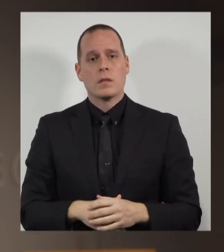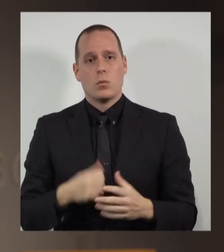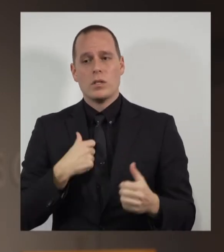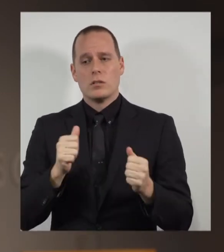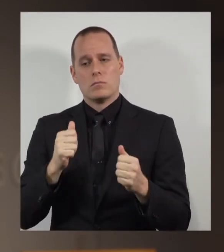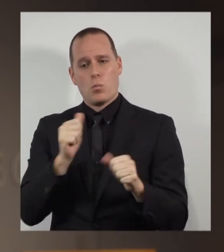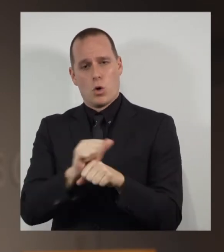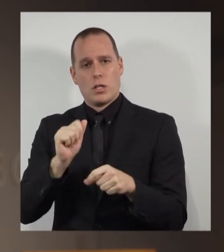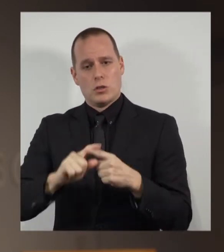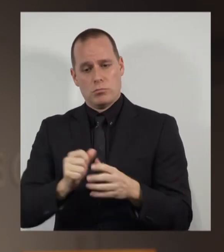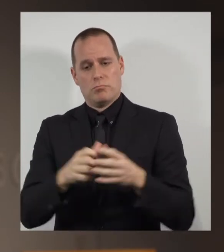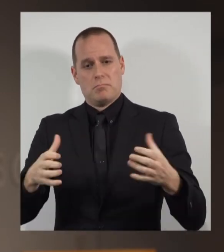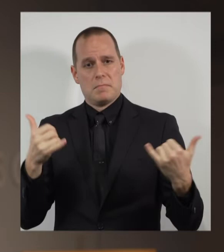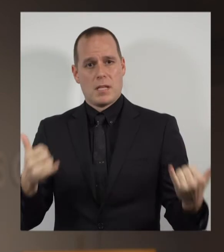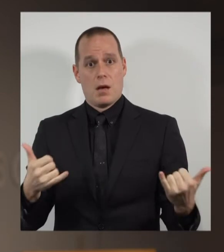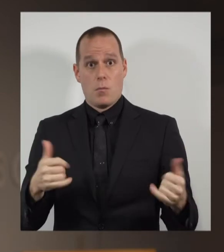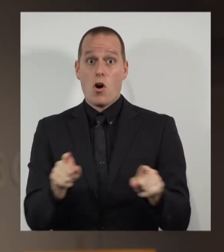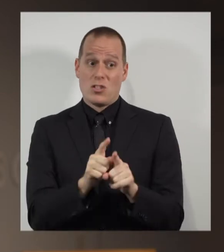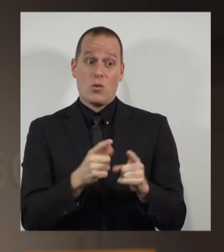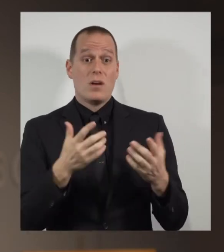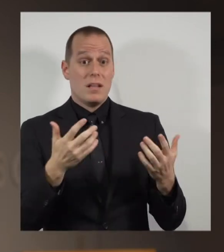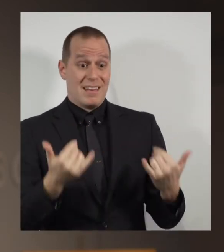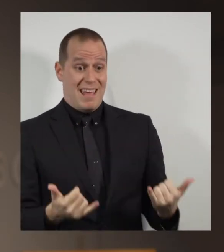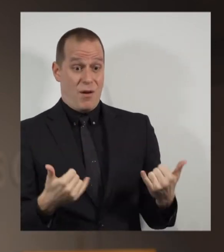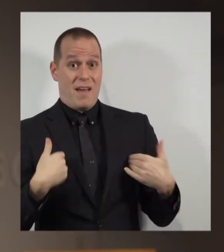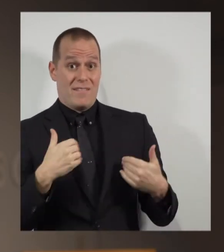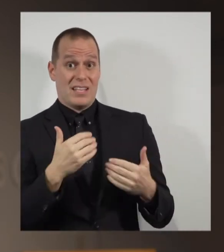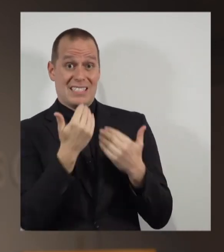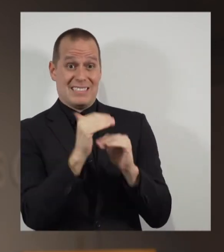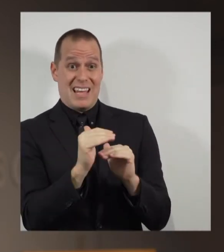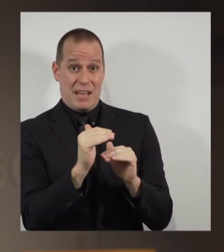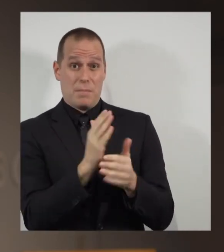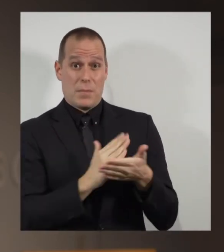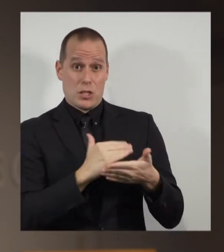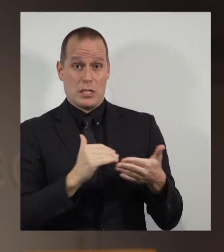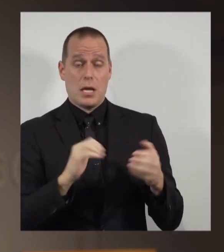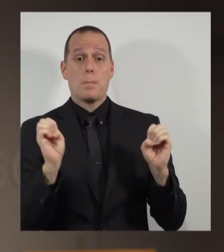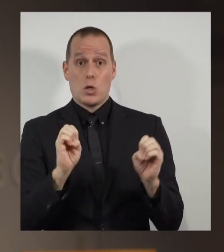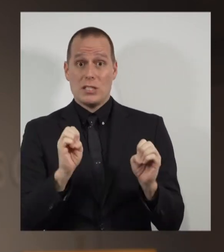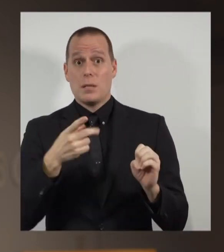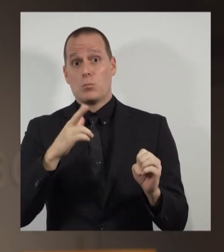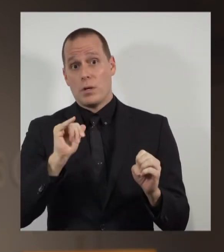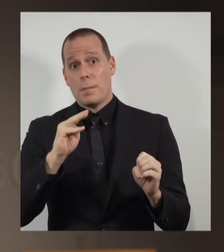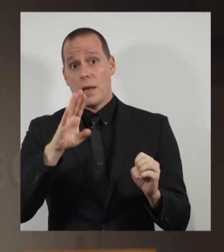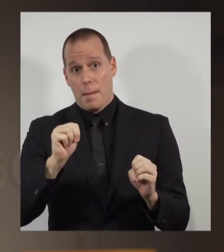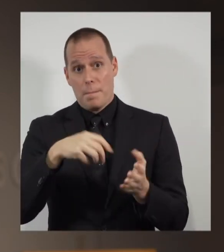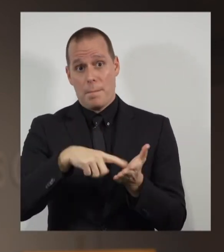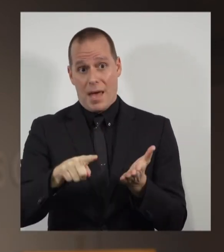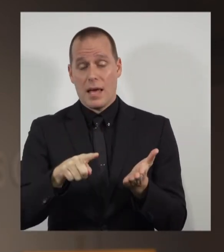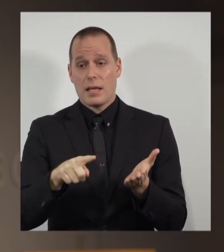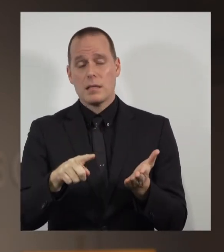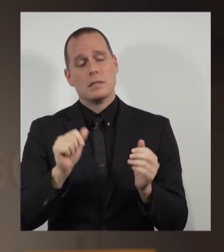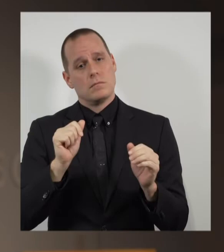We are also working within our already tight budget to make emergency premium pay available where possible.